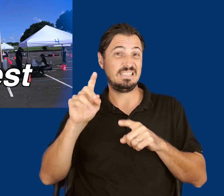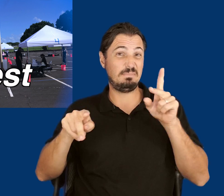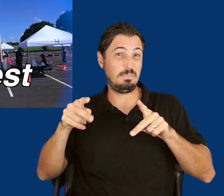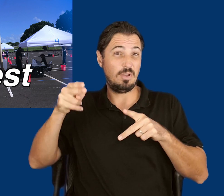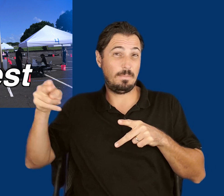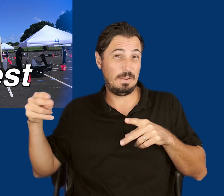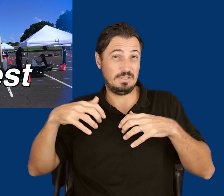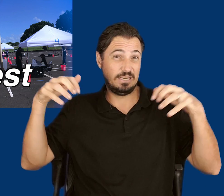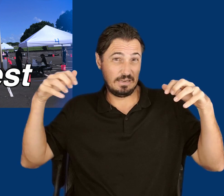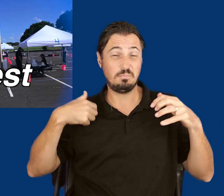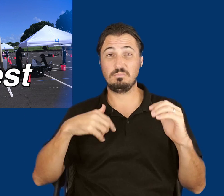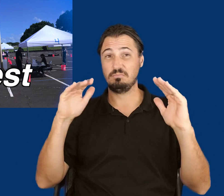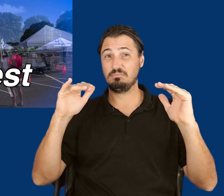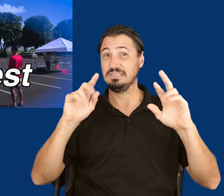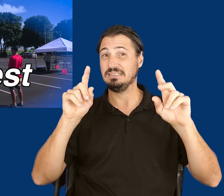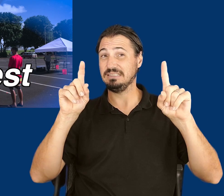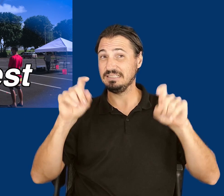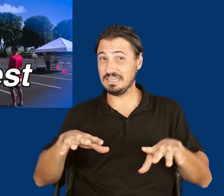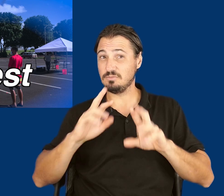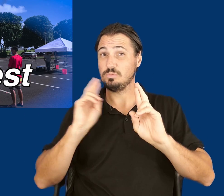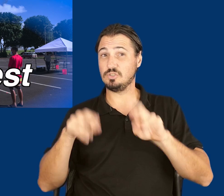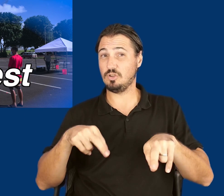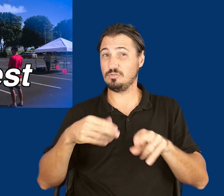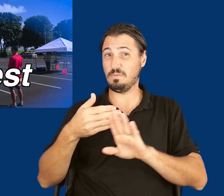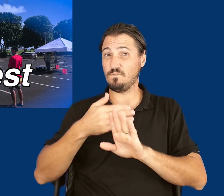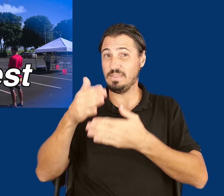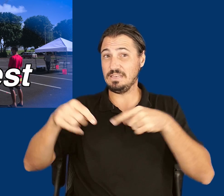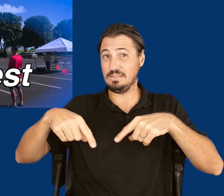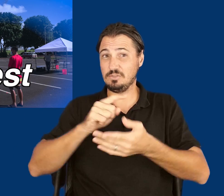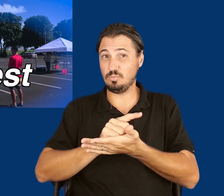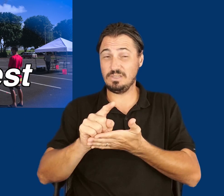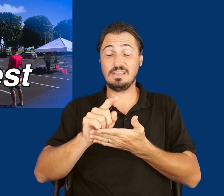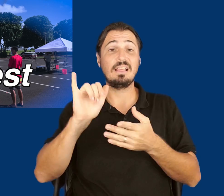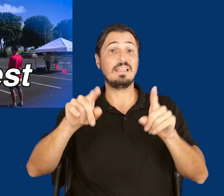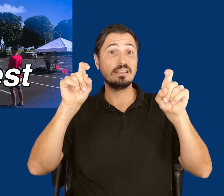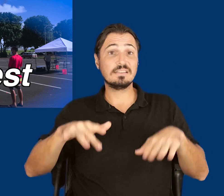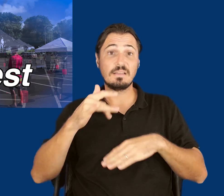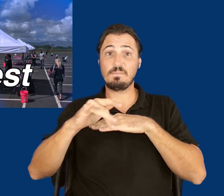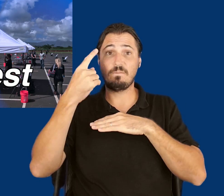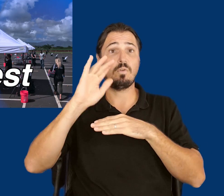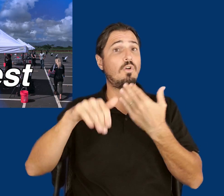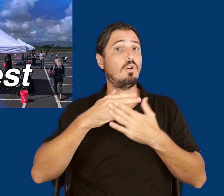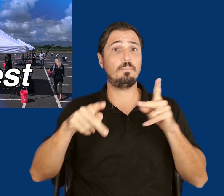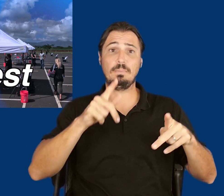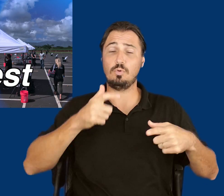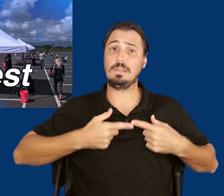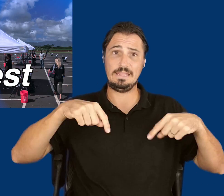test results by the end of the week These tests are available to all residents for free, including those who are un-insured.